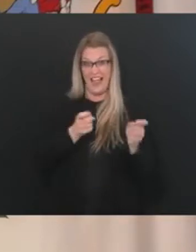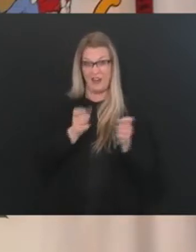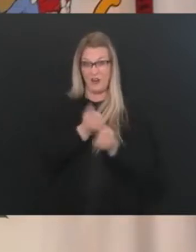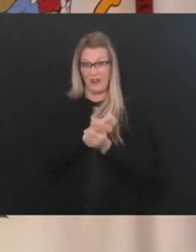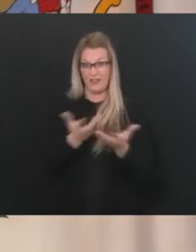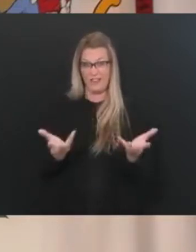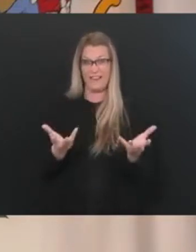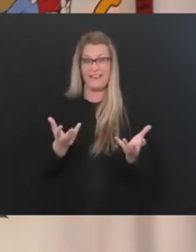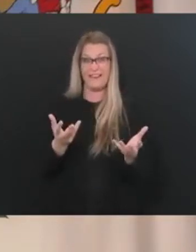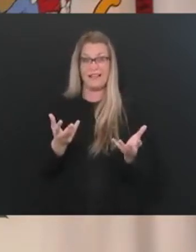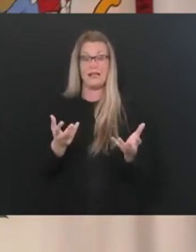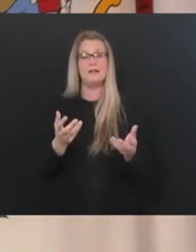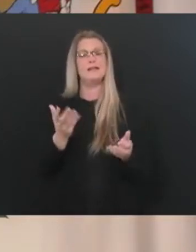SIMPLEST WAY THAT I KNEW TO HANDLE IT.